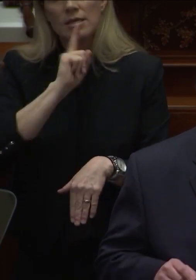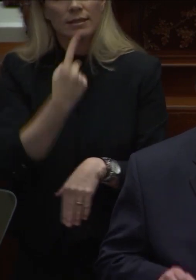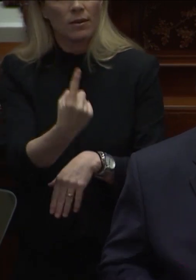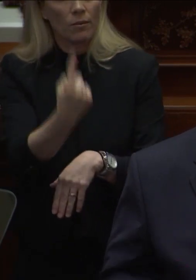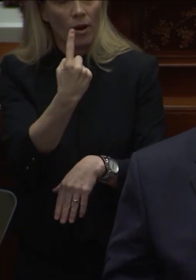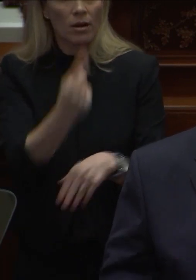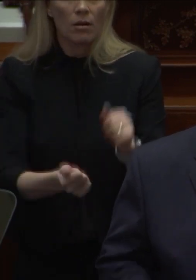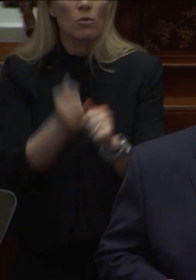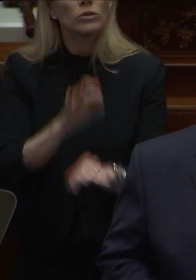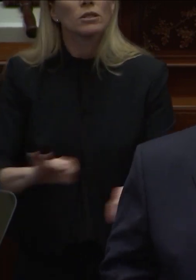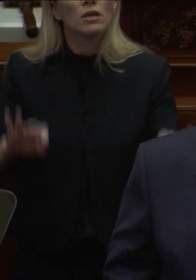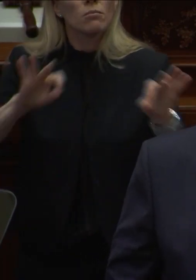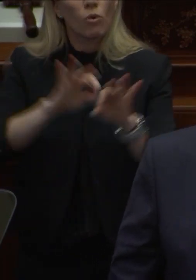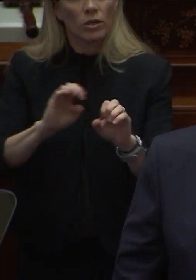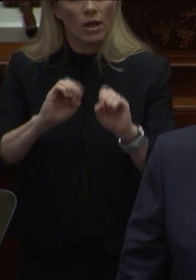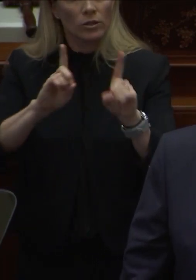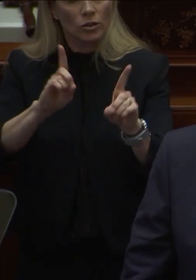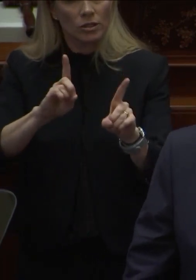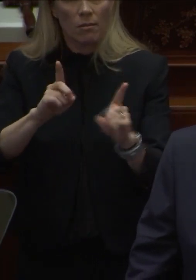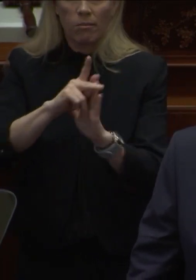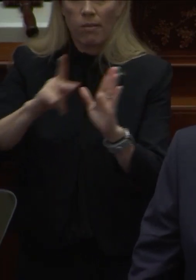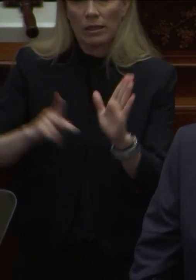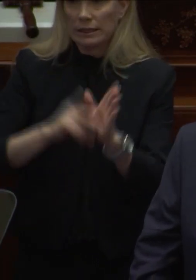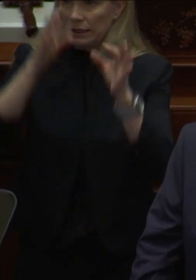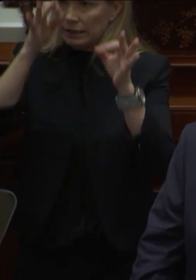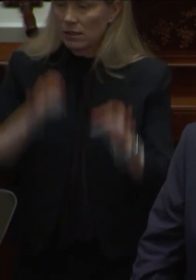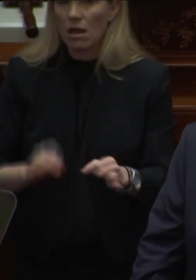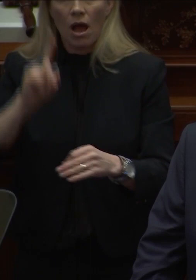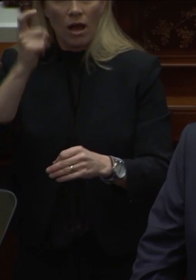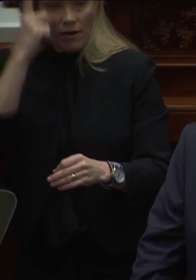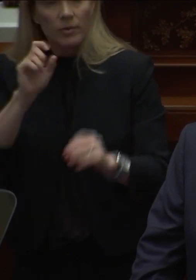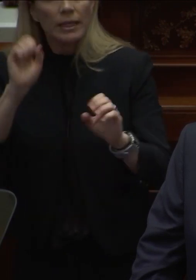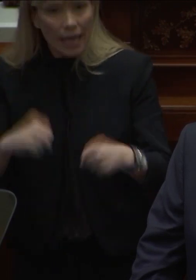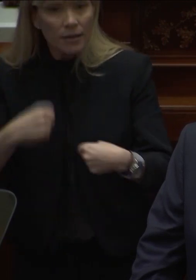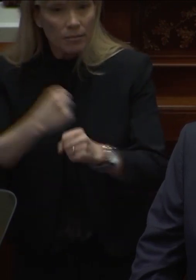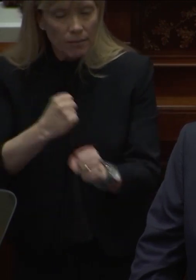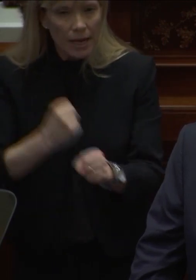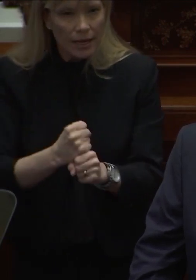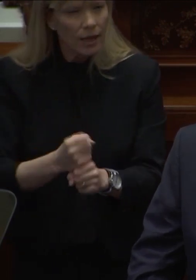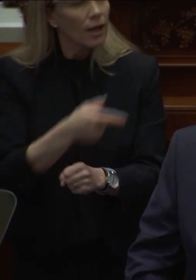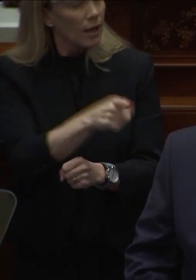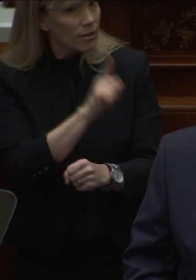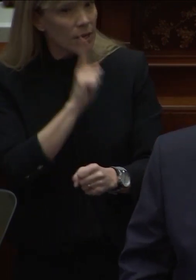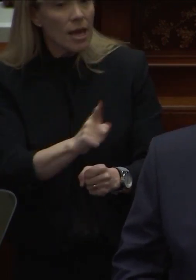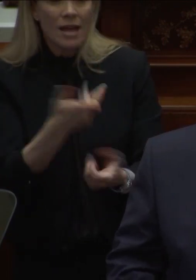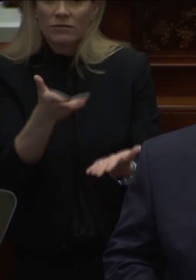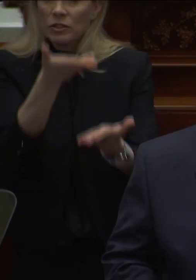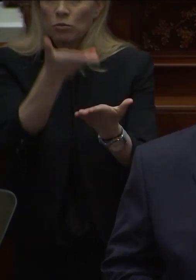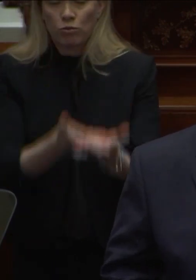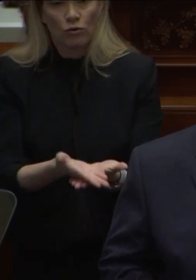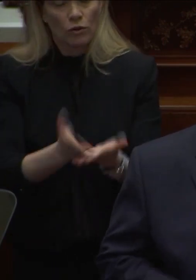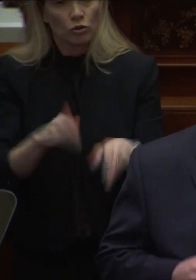INVESTING IN EARLY CHILDHOOD IS THE SINGLE MOST IMPORTANT EDUCATION POLICY DECISION